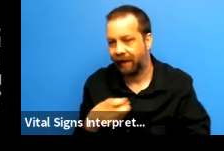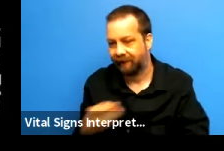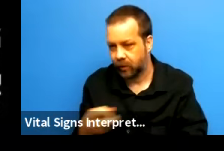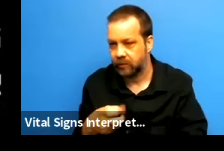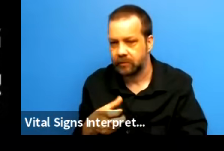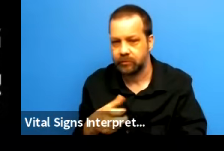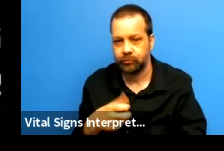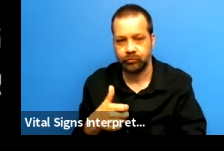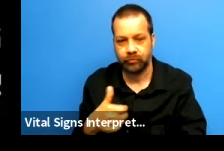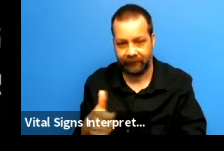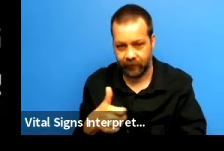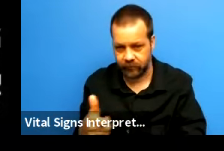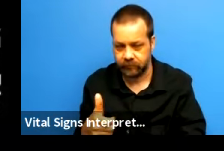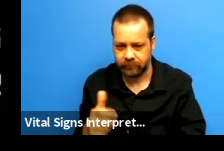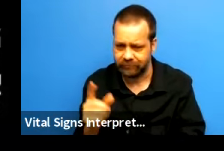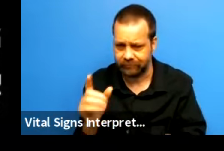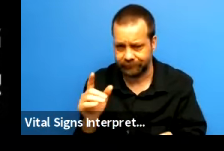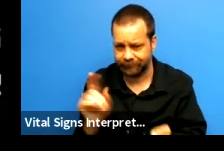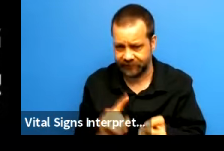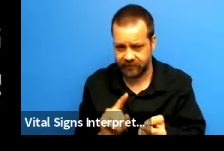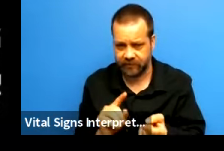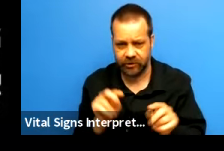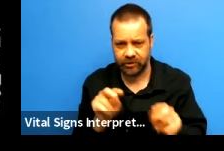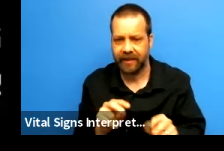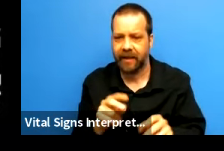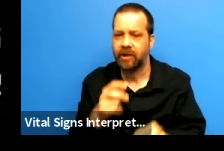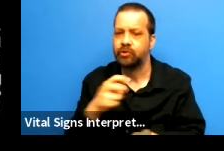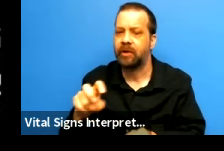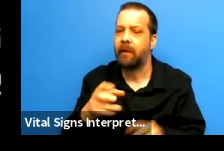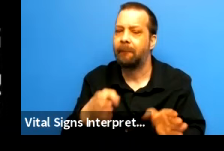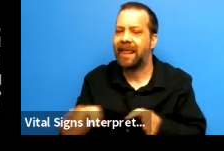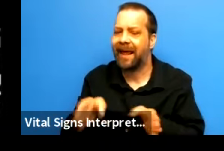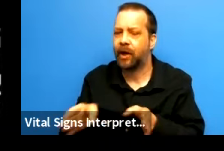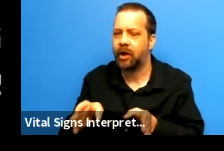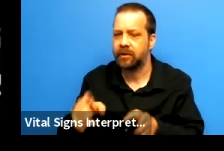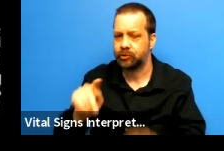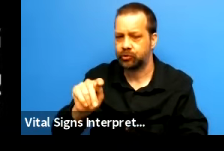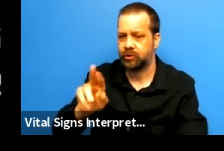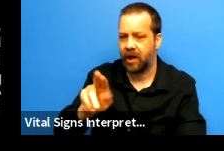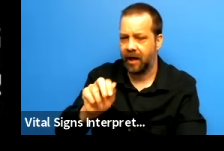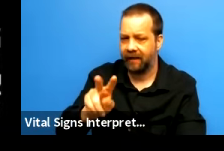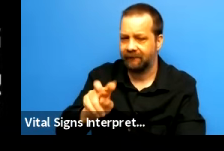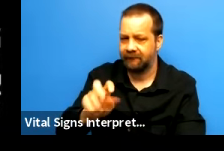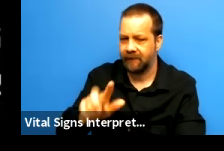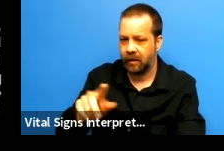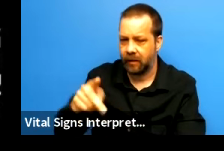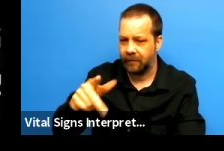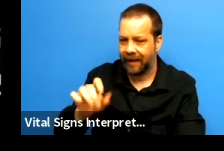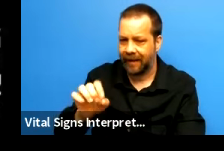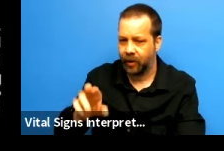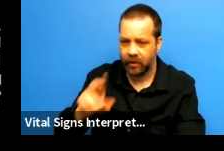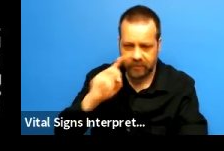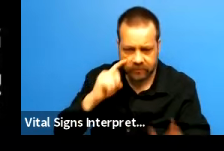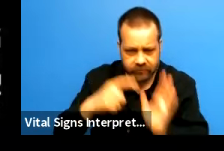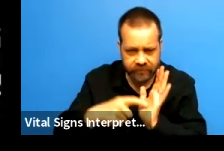Checking the travel planner for state and local, tribal territorial restrictions is important.